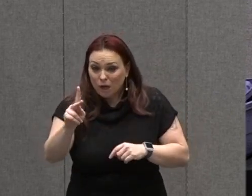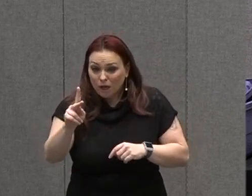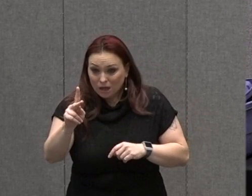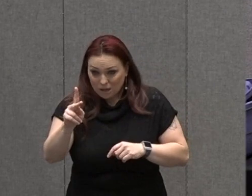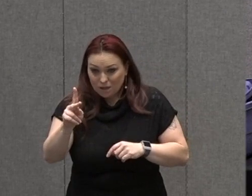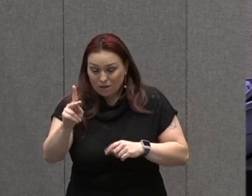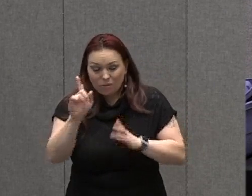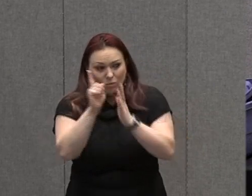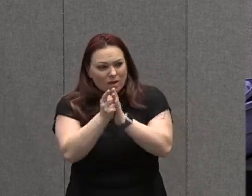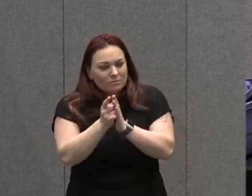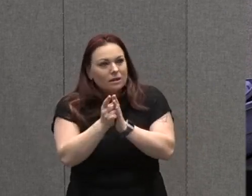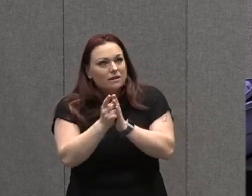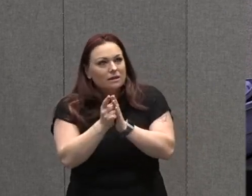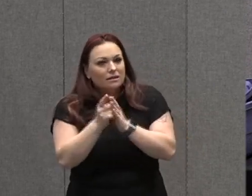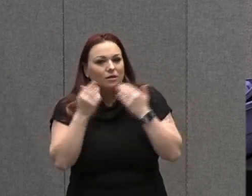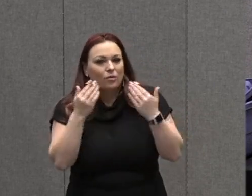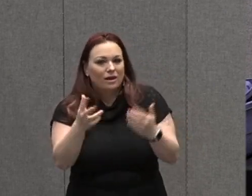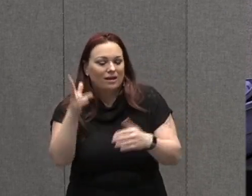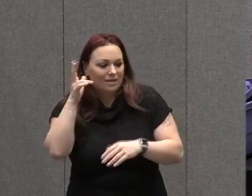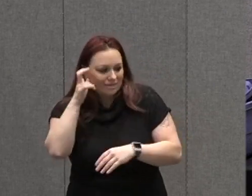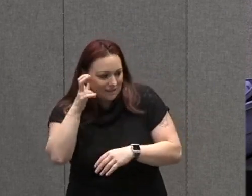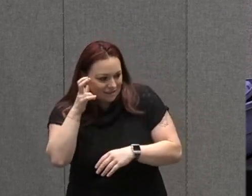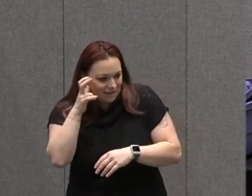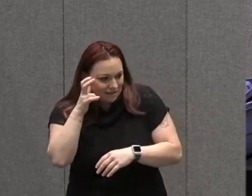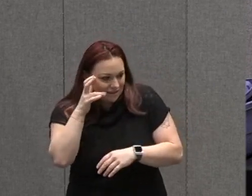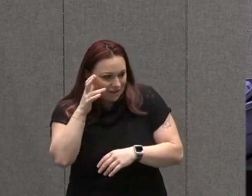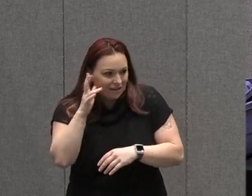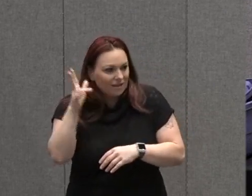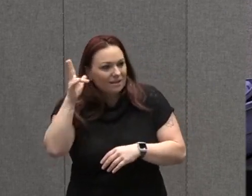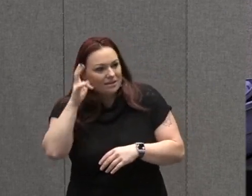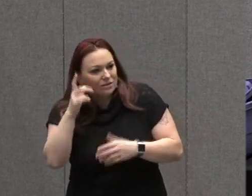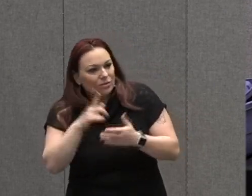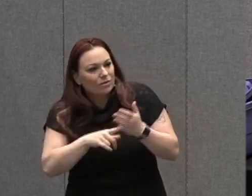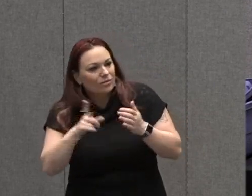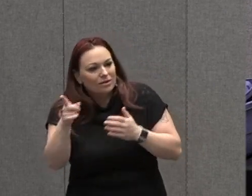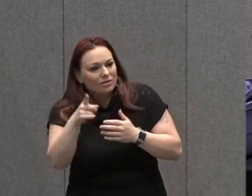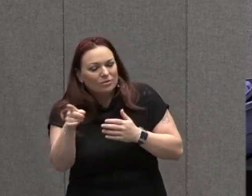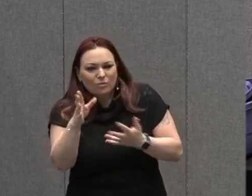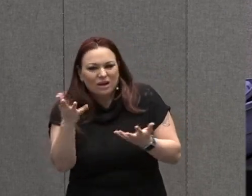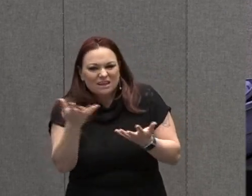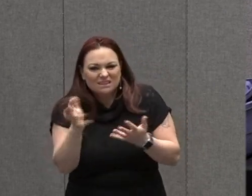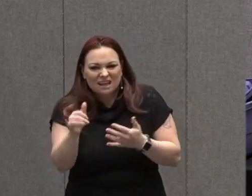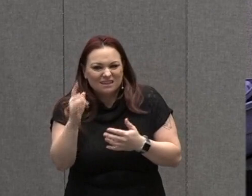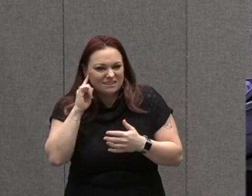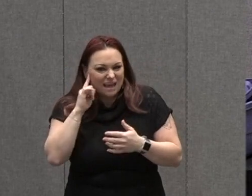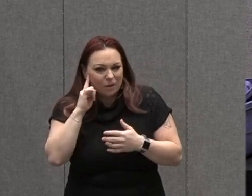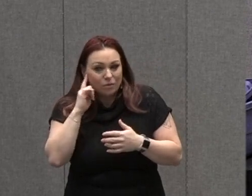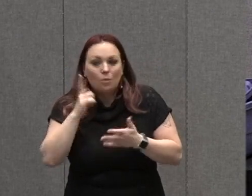take a minute and listen and just listen, what is it that you're hearing right?